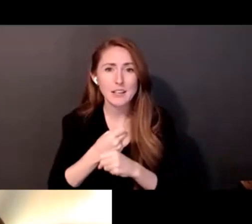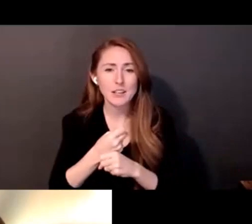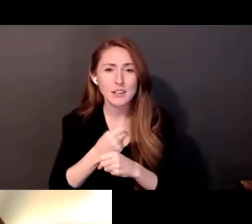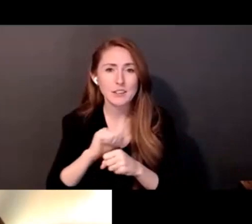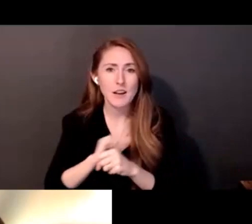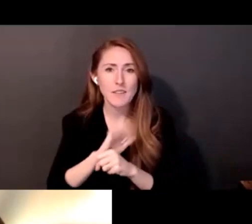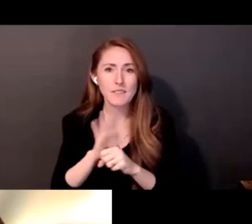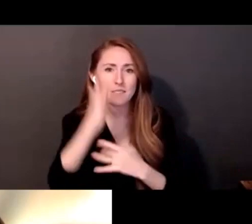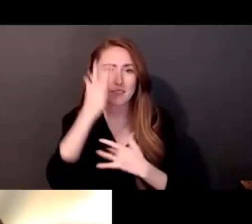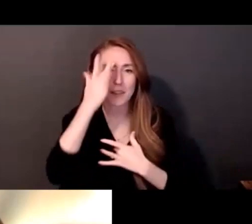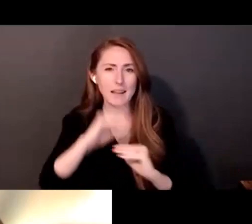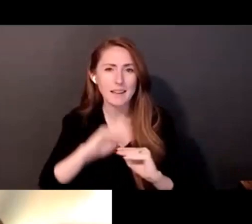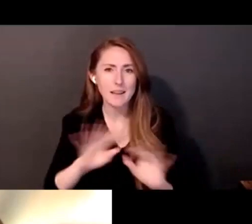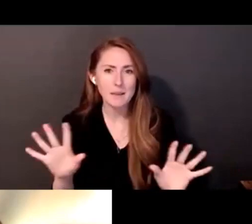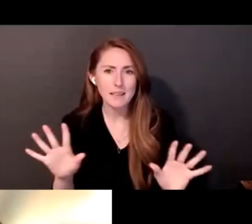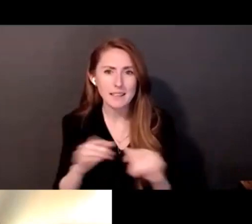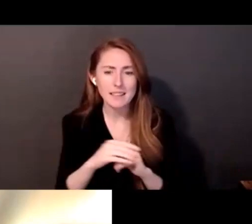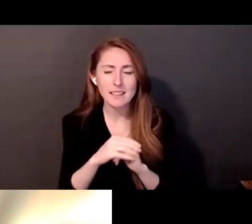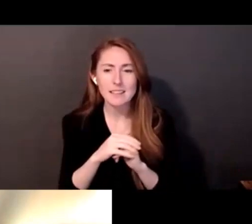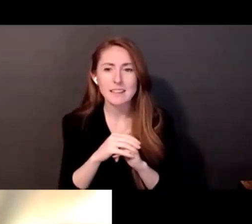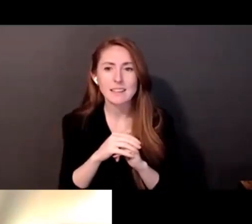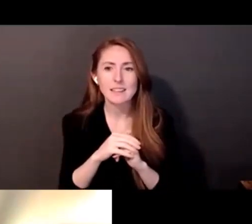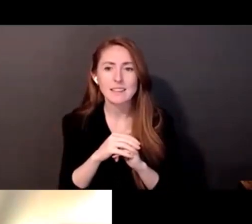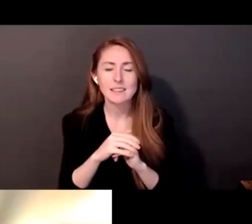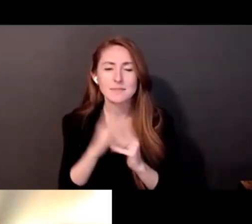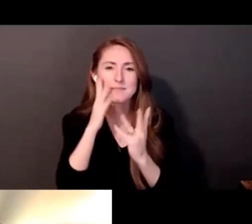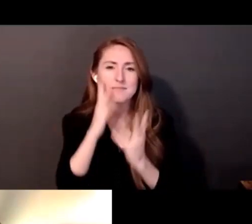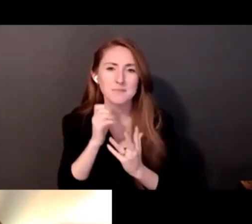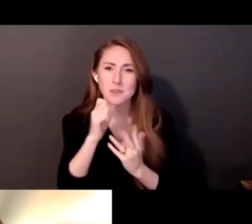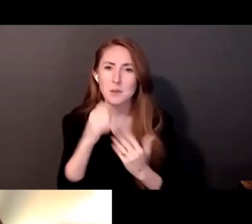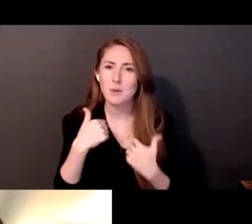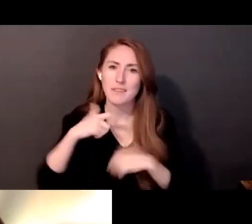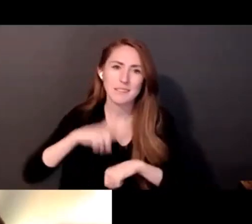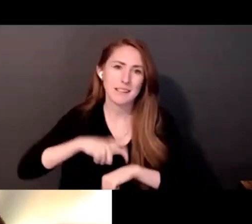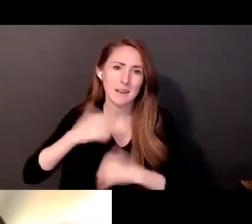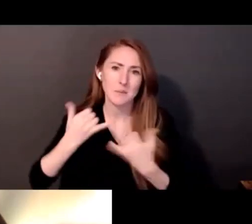Yeah, unfortunately, I don't have time right now, but I'm happy to discuss.